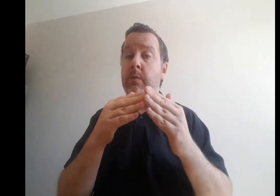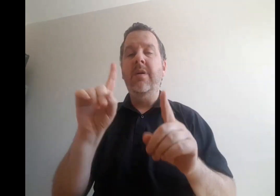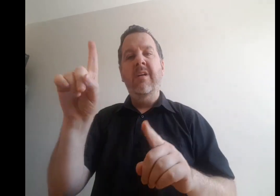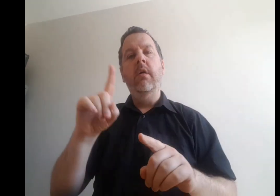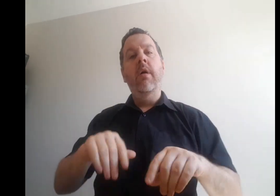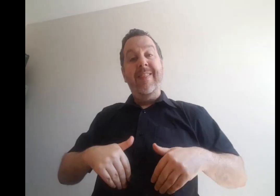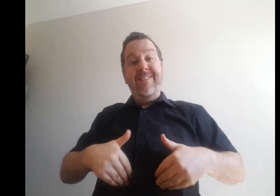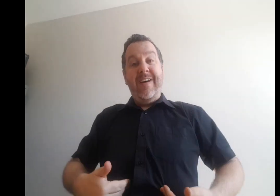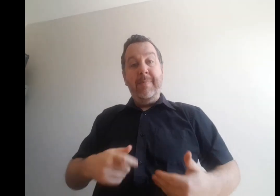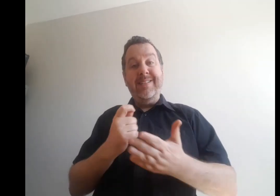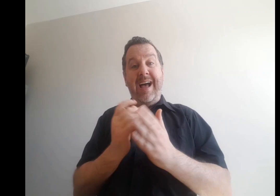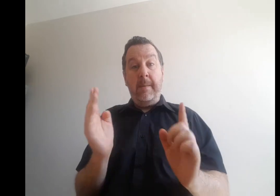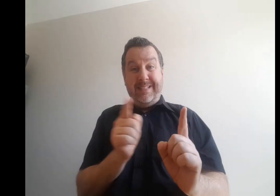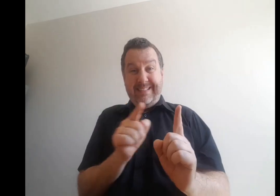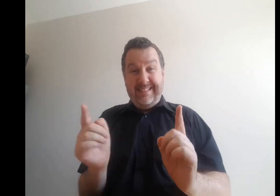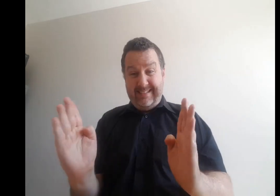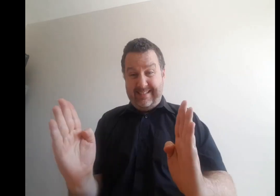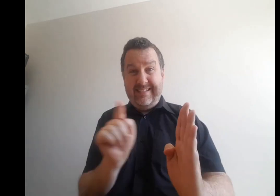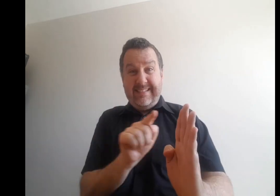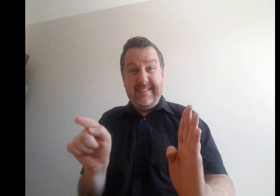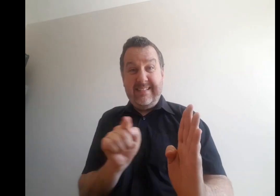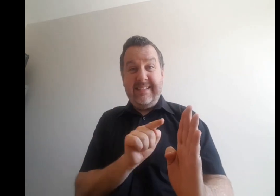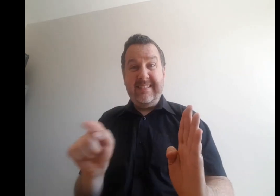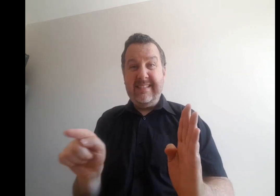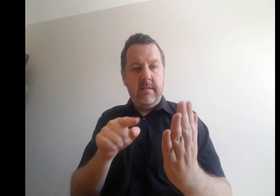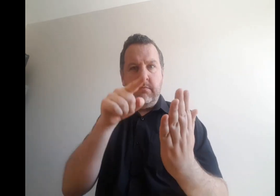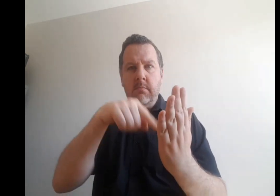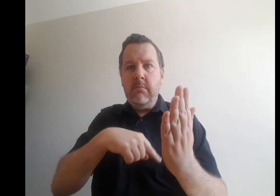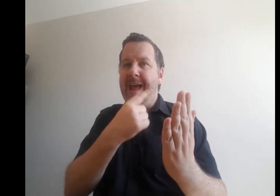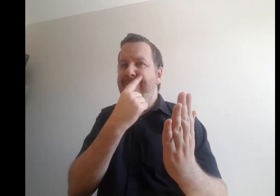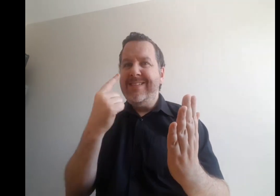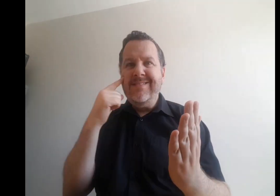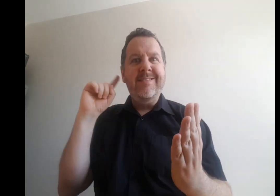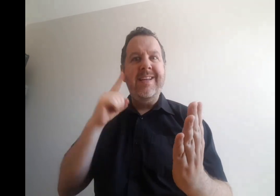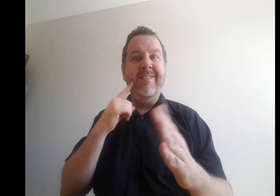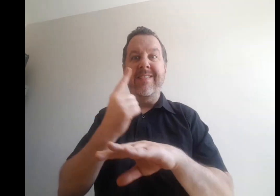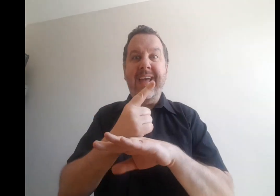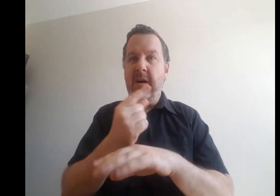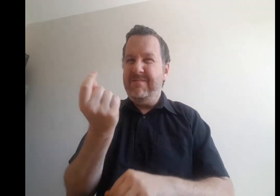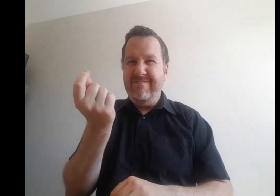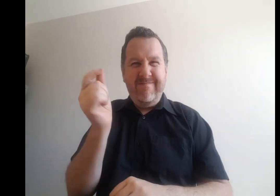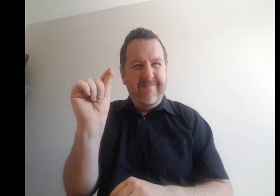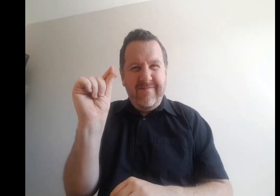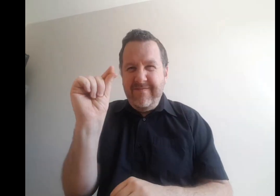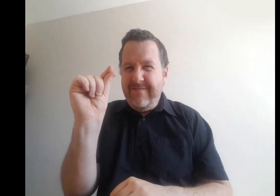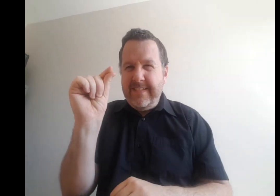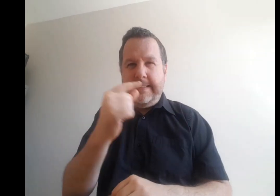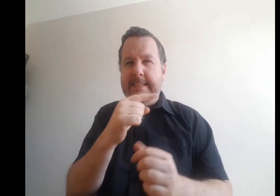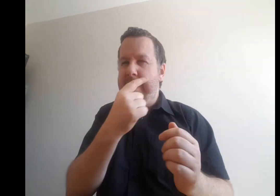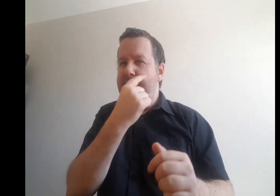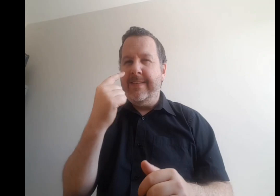There's very little record during Famine times of deaf people, and I think that is simply because at the time